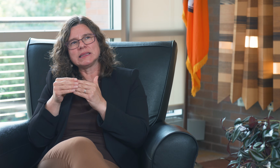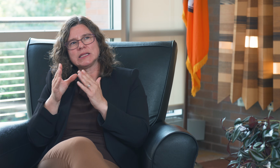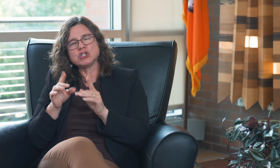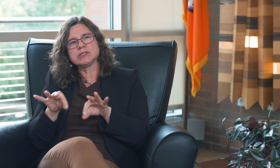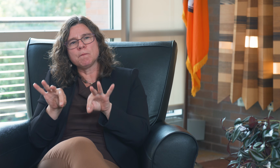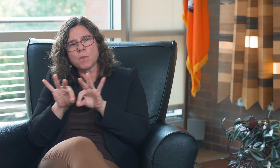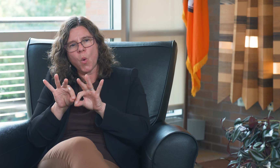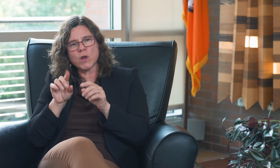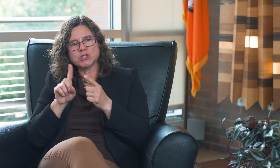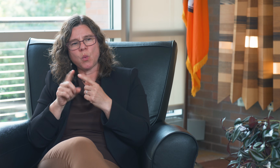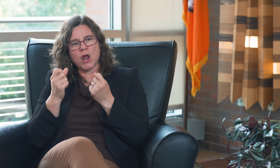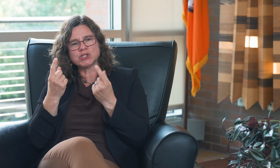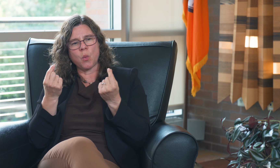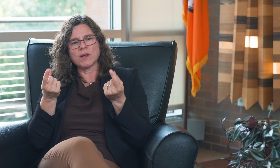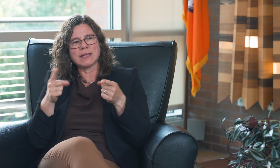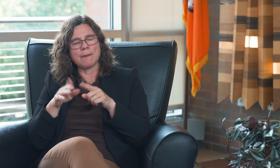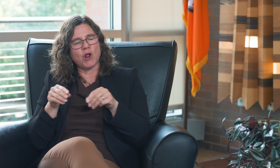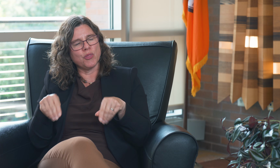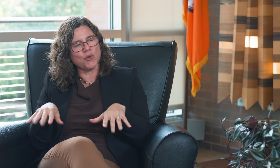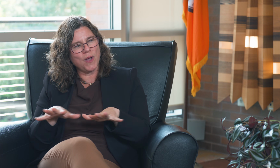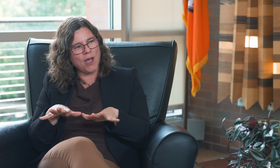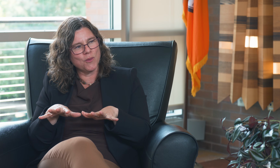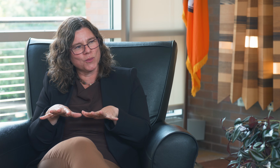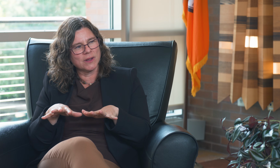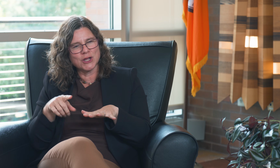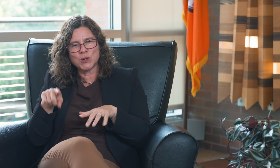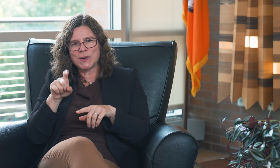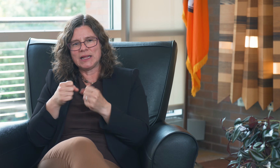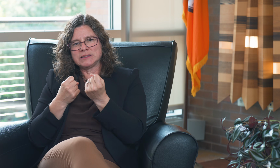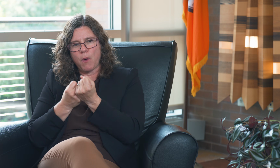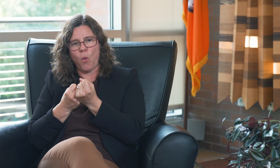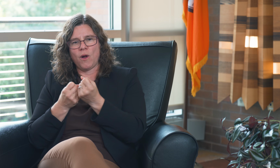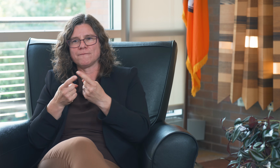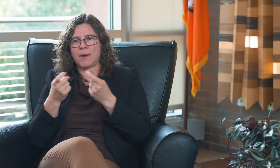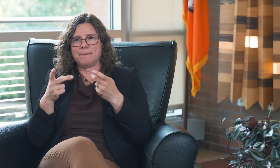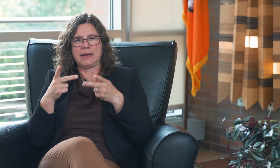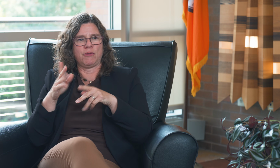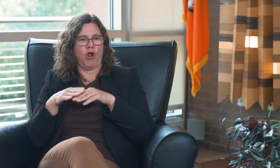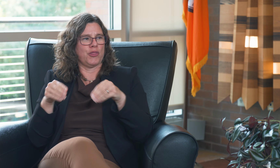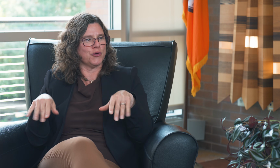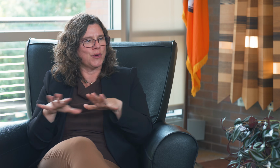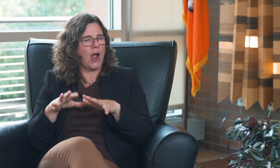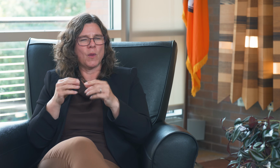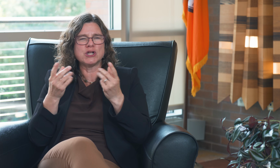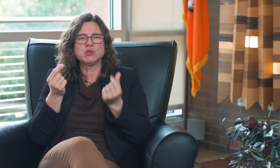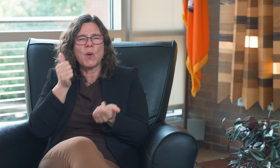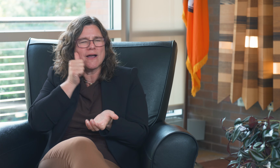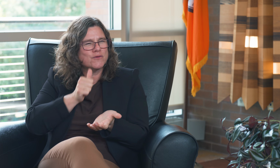Because as a leader, it's important to understand what's happening on the ground, to get support from the folks on the ground